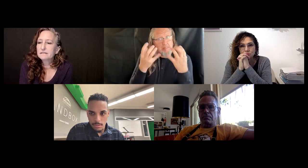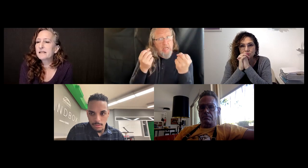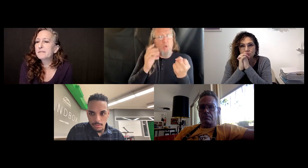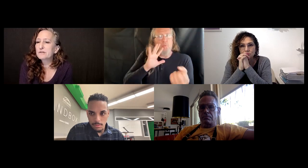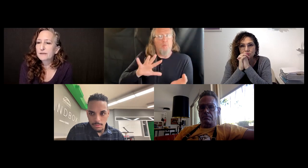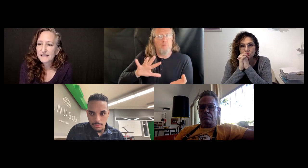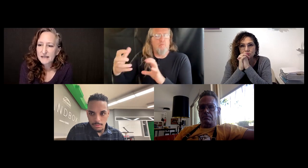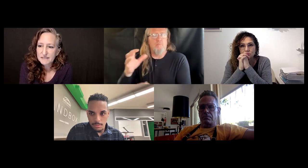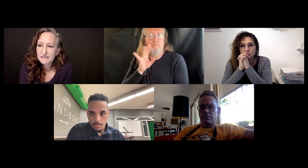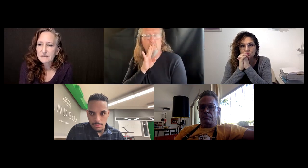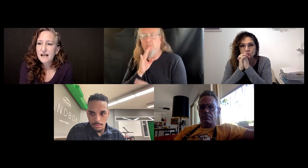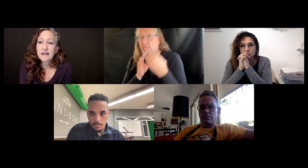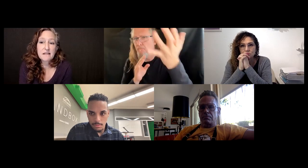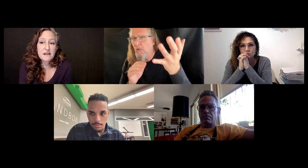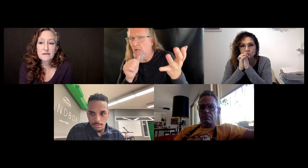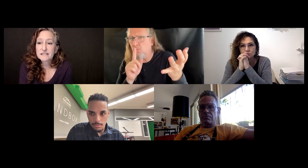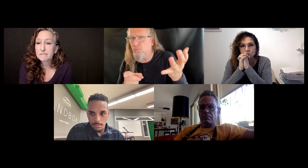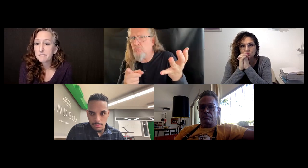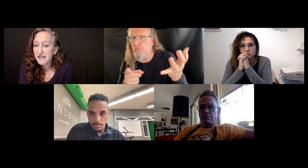They must read lips, and there is a myth that if they learn how to sign, then they will not